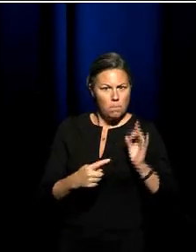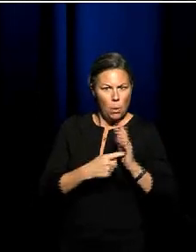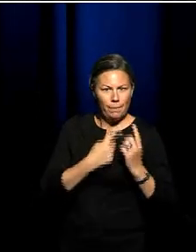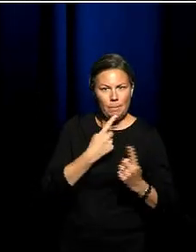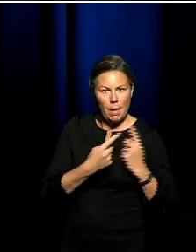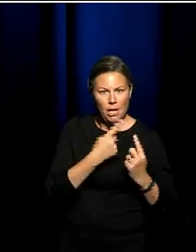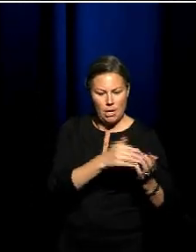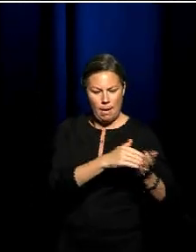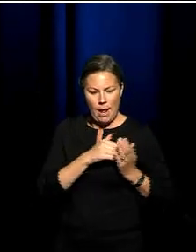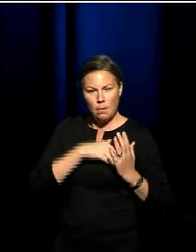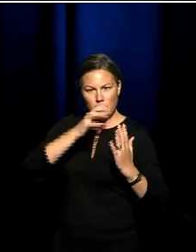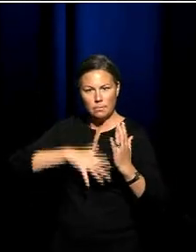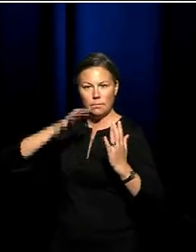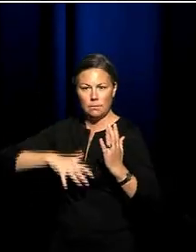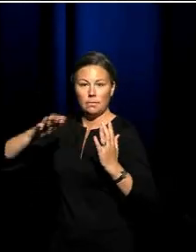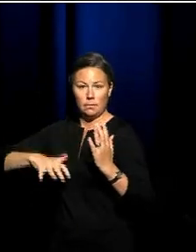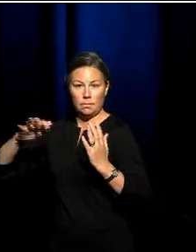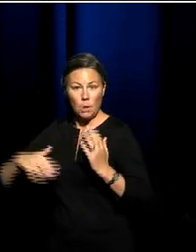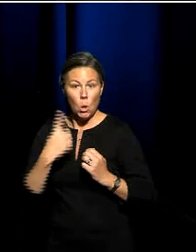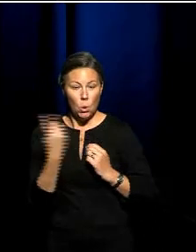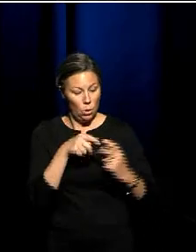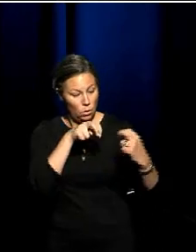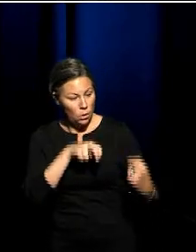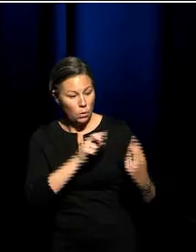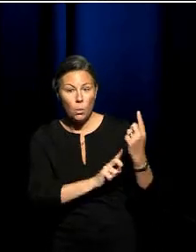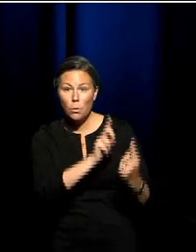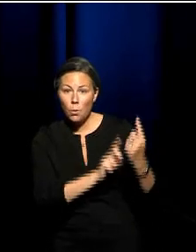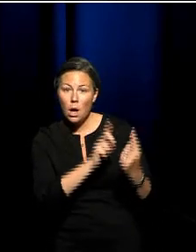sharing their experiences in private sessions may be willing with appropriate